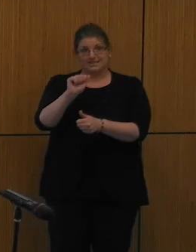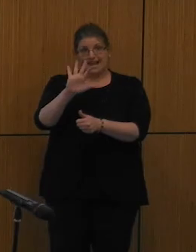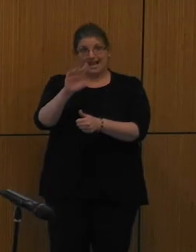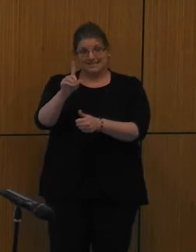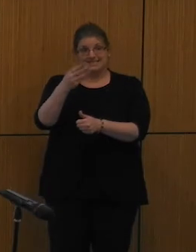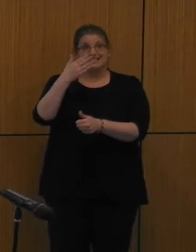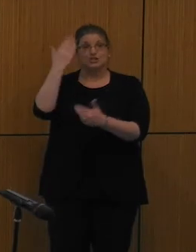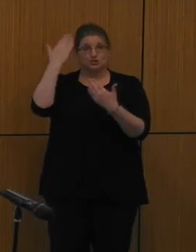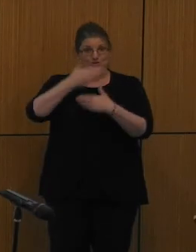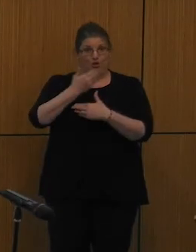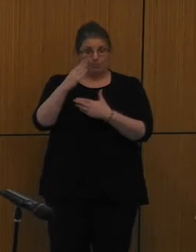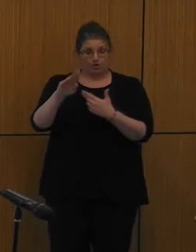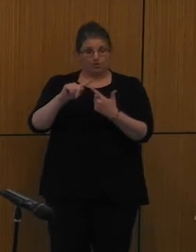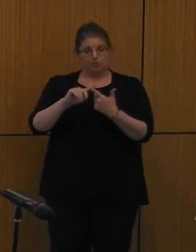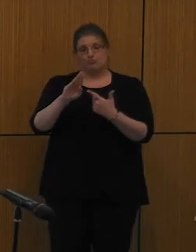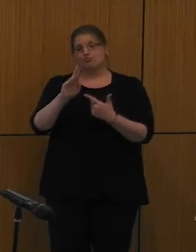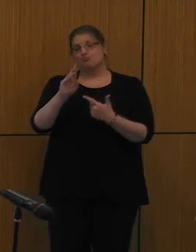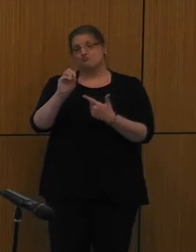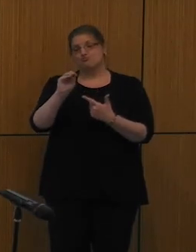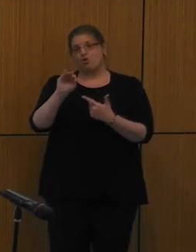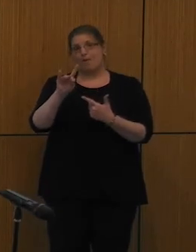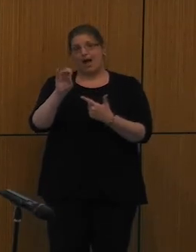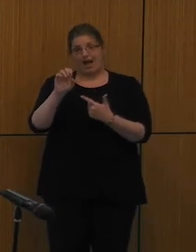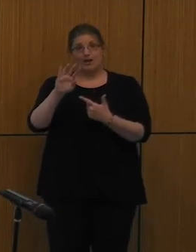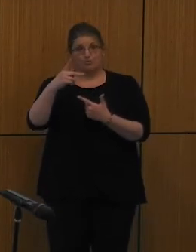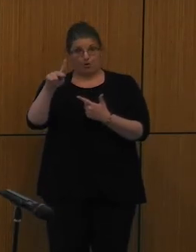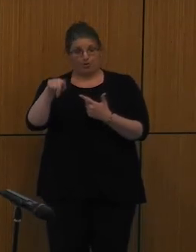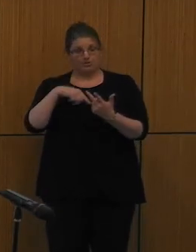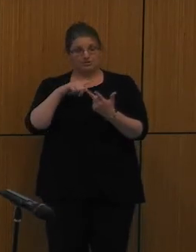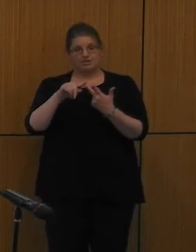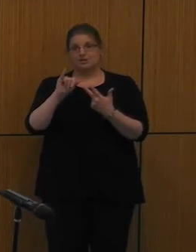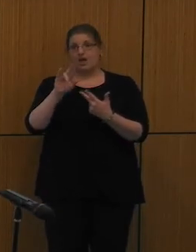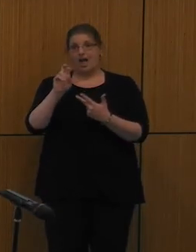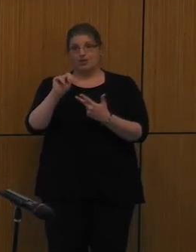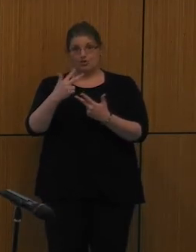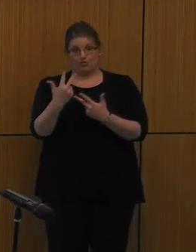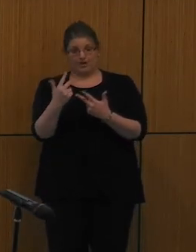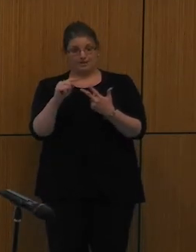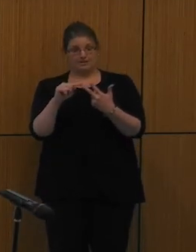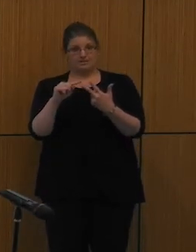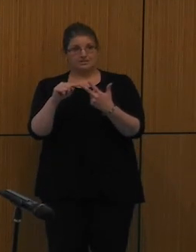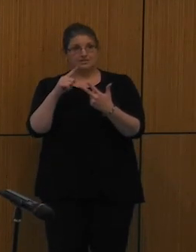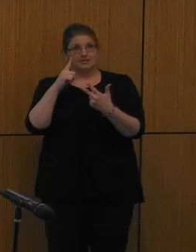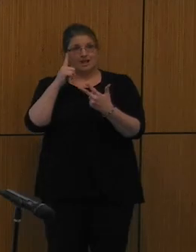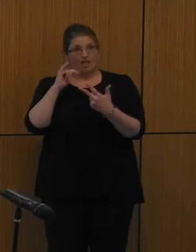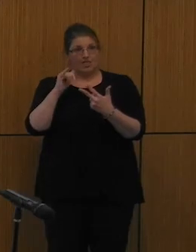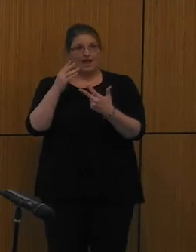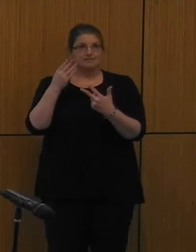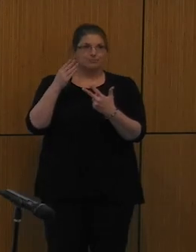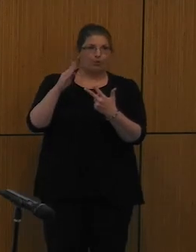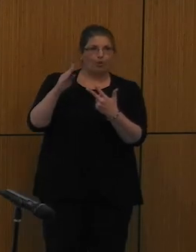bromide in, purple and iron three, because that's very in blue, that's one is in blue.